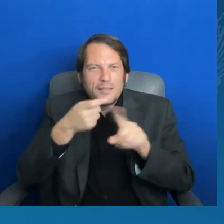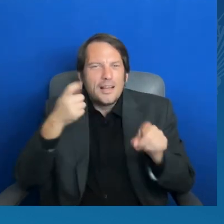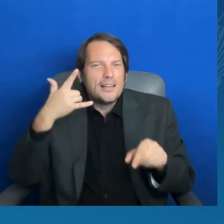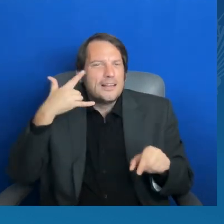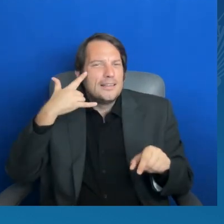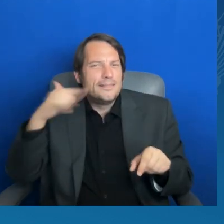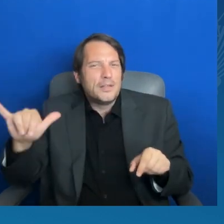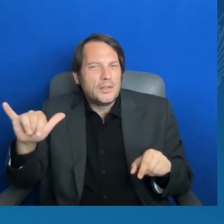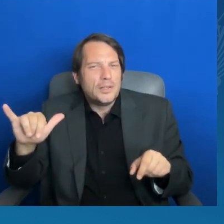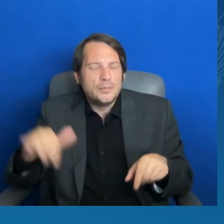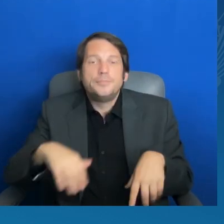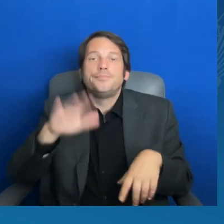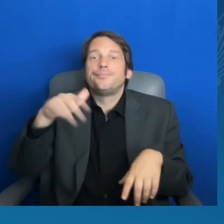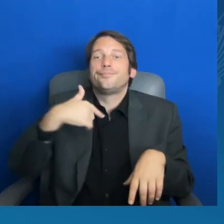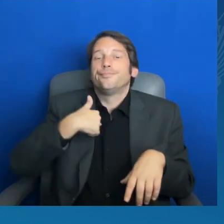Mr. George: And anybody from Virginia?